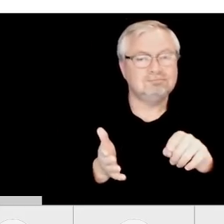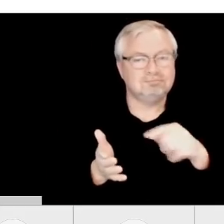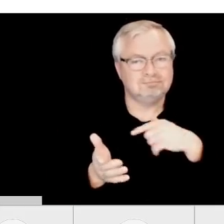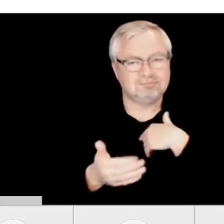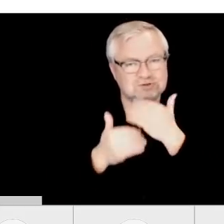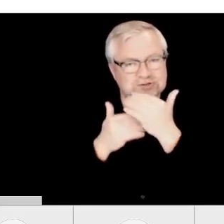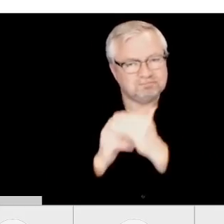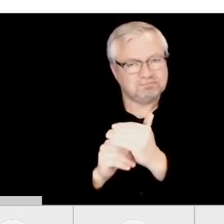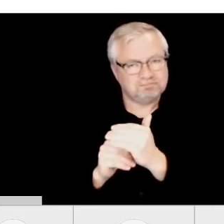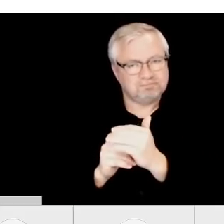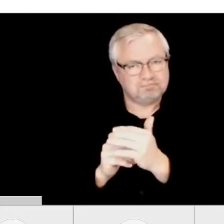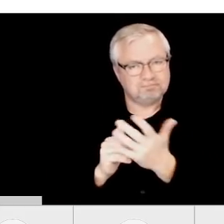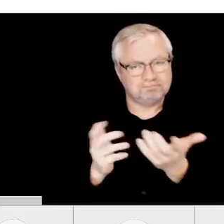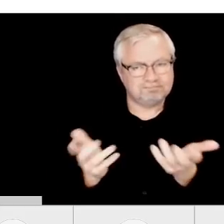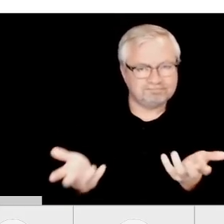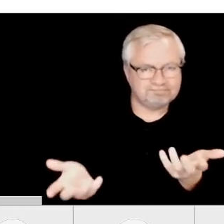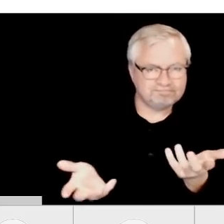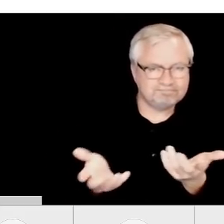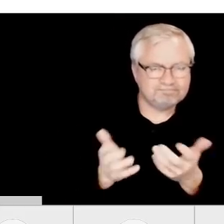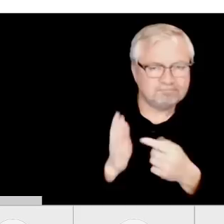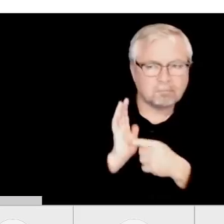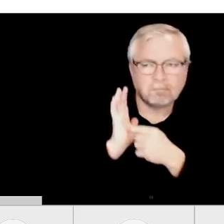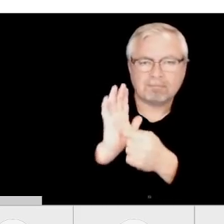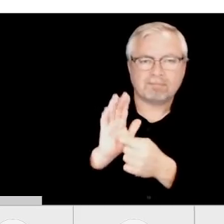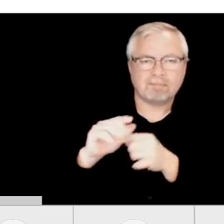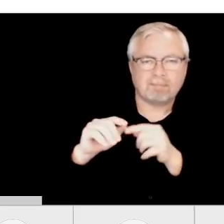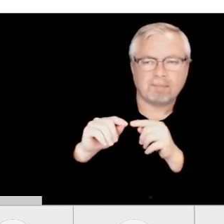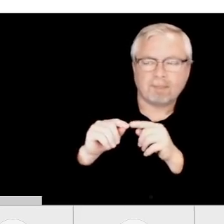that we have available, what we're modeling here is only the response to